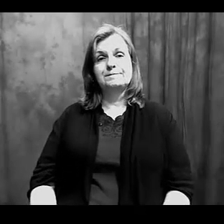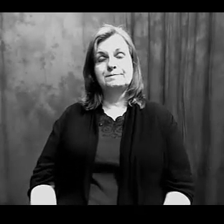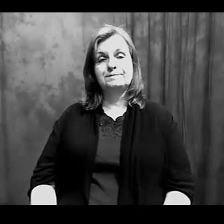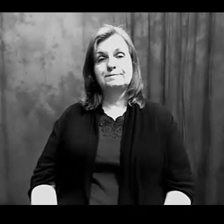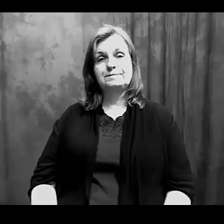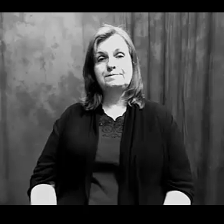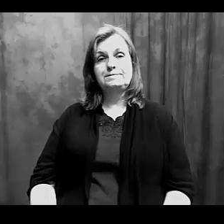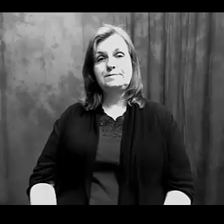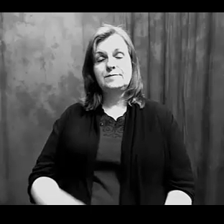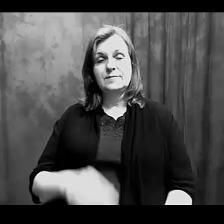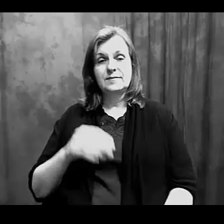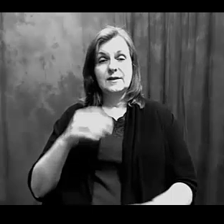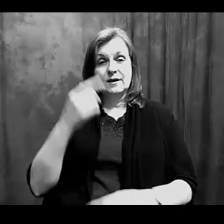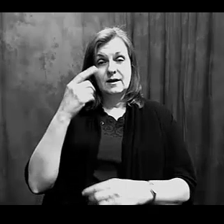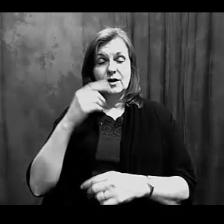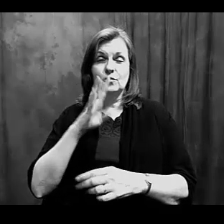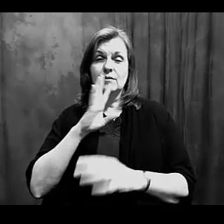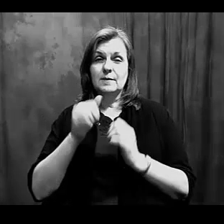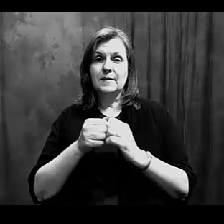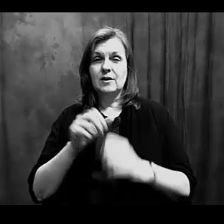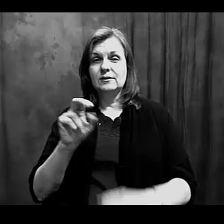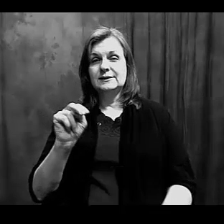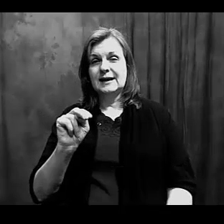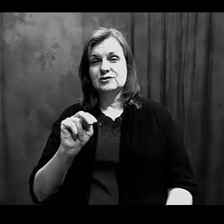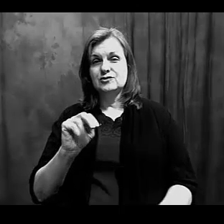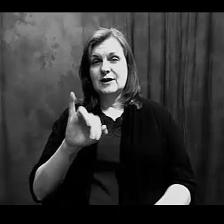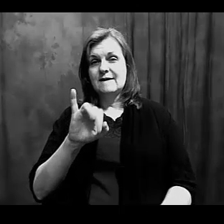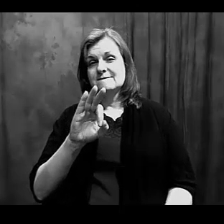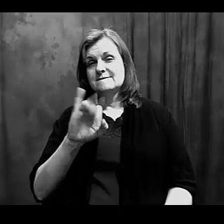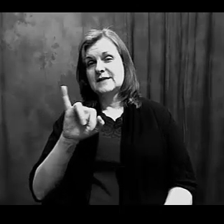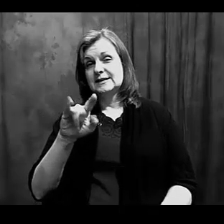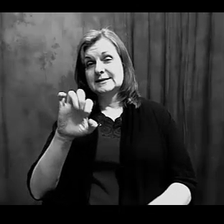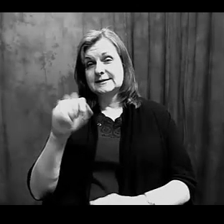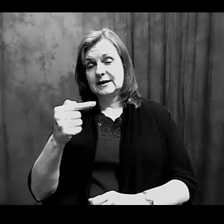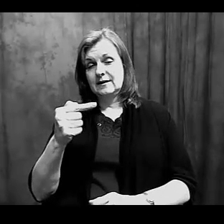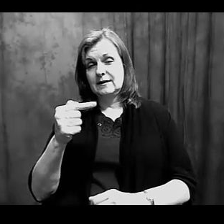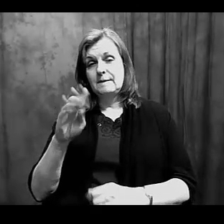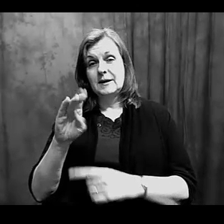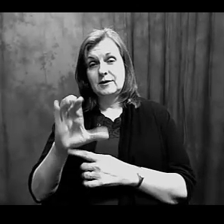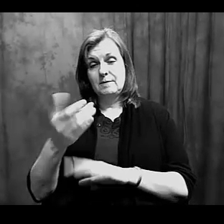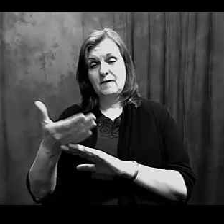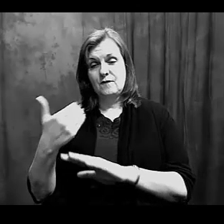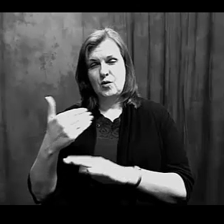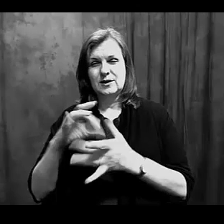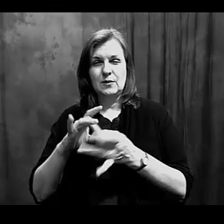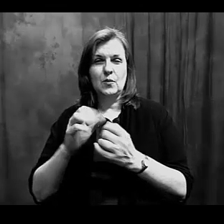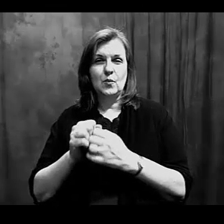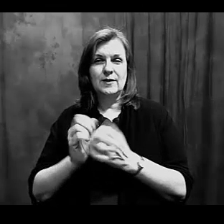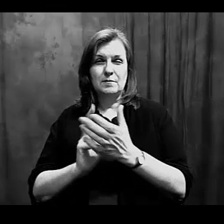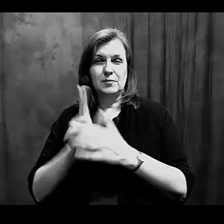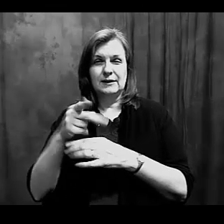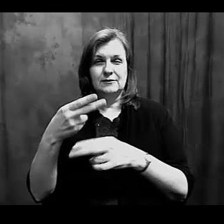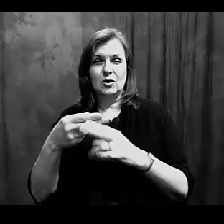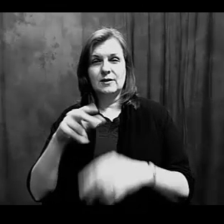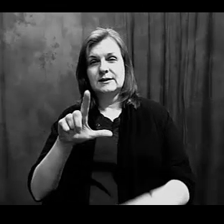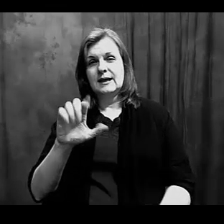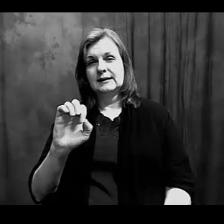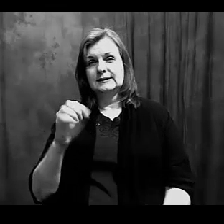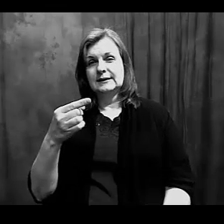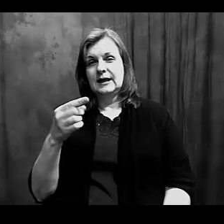Now in the environment itself we've talked about nitrogen fixing bacteria before associated with legumes